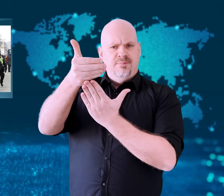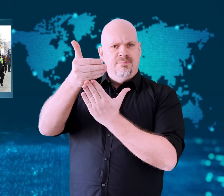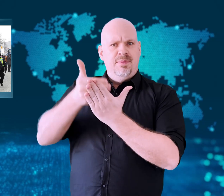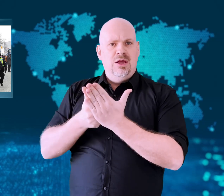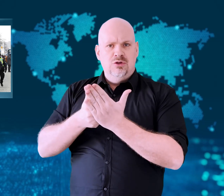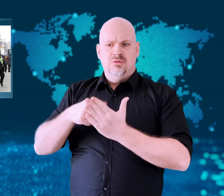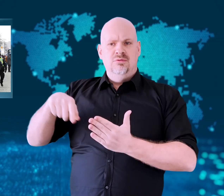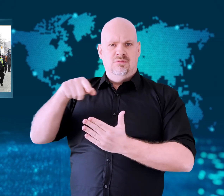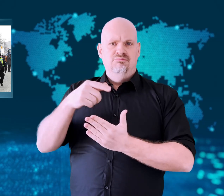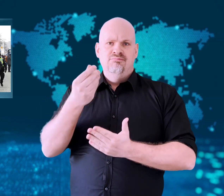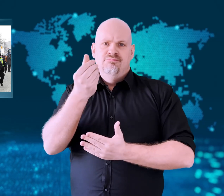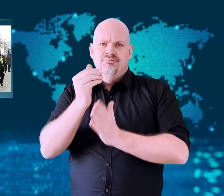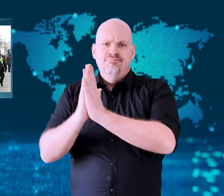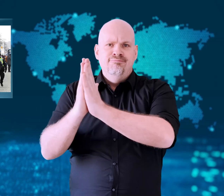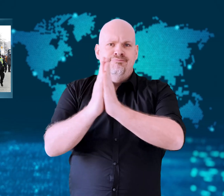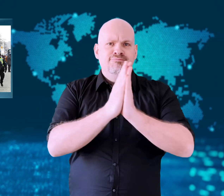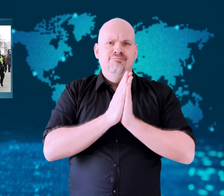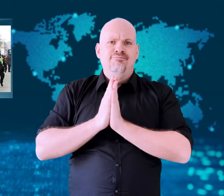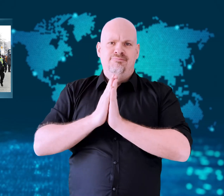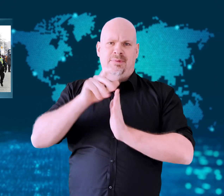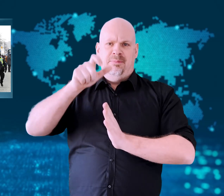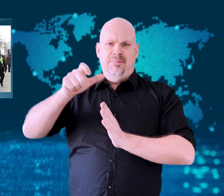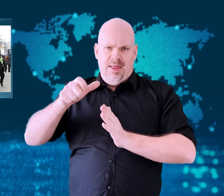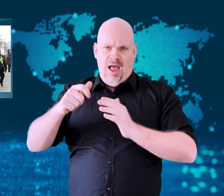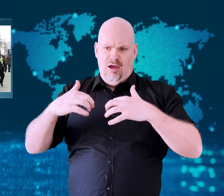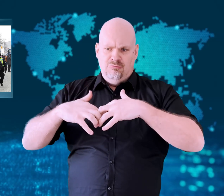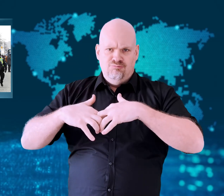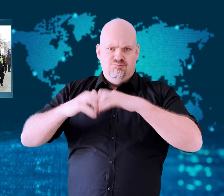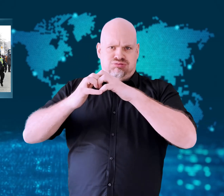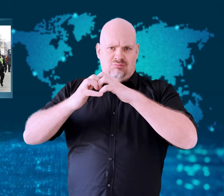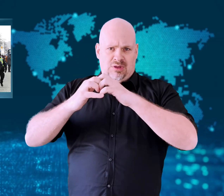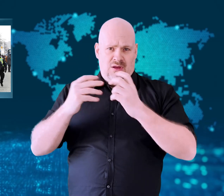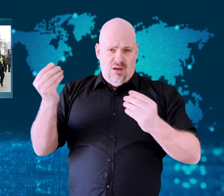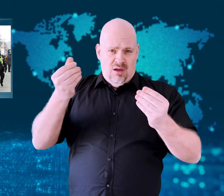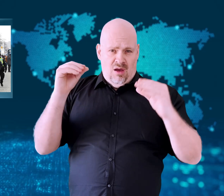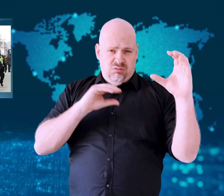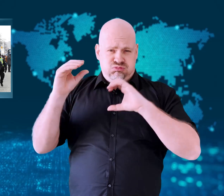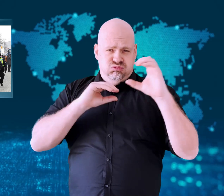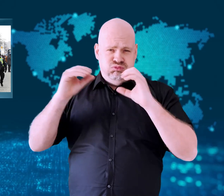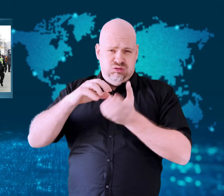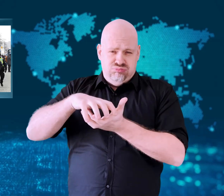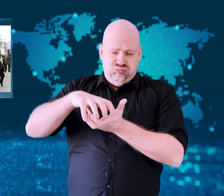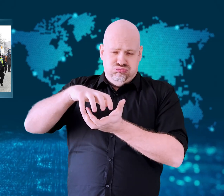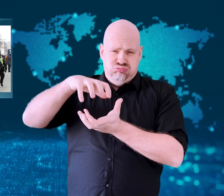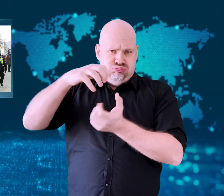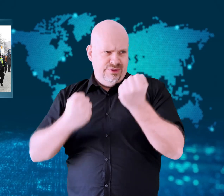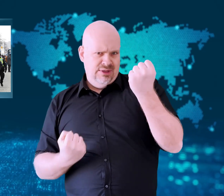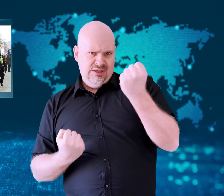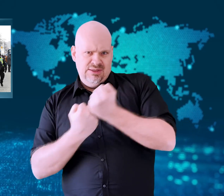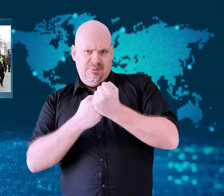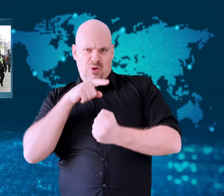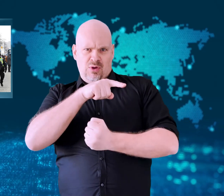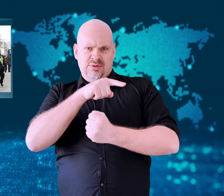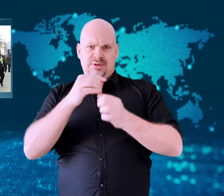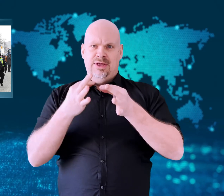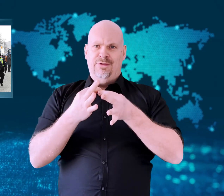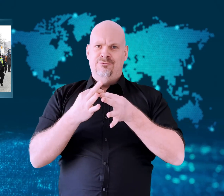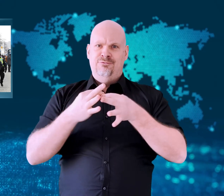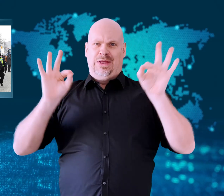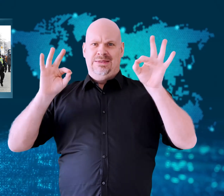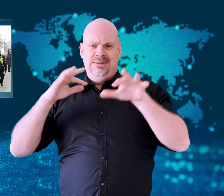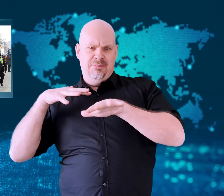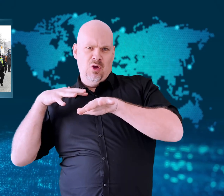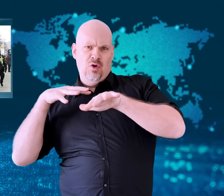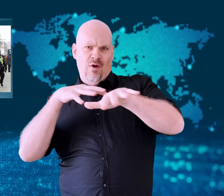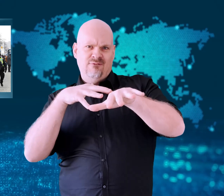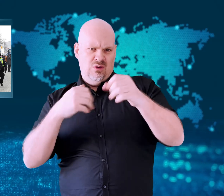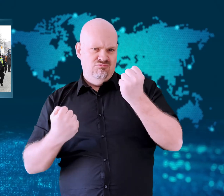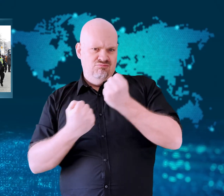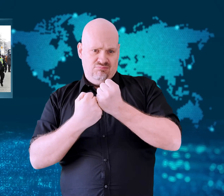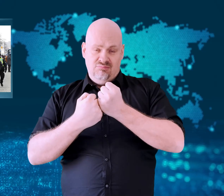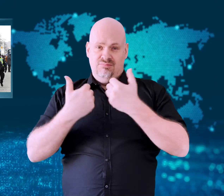A GoFundMe campaign that raised $7.8 million USD for the Freedom